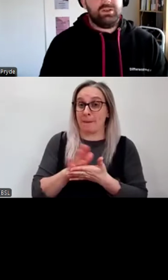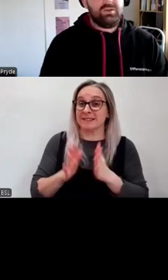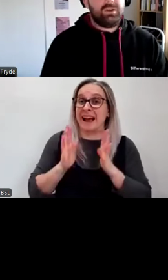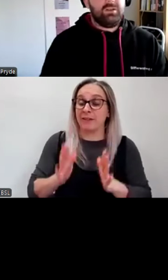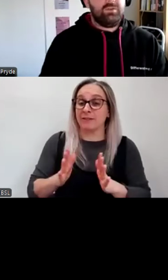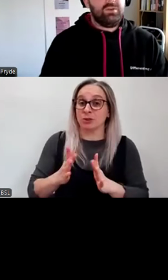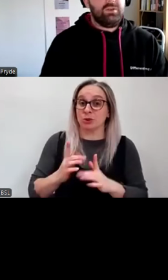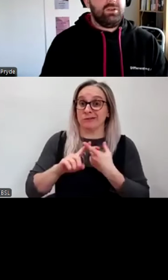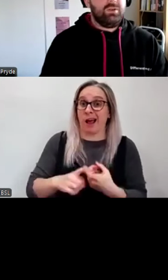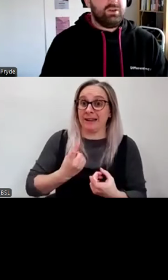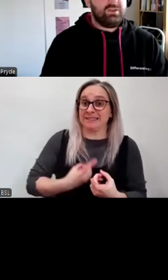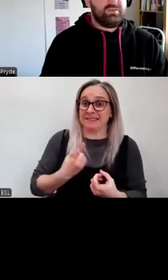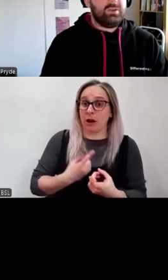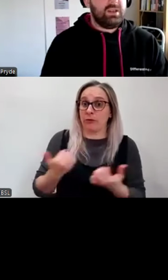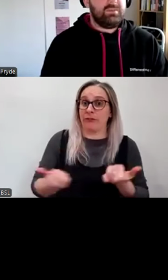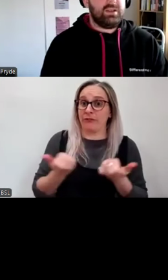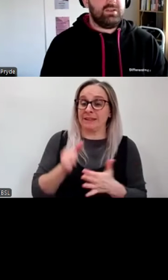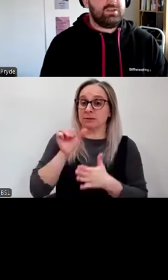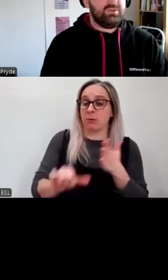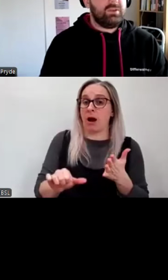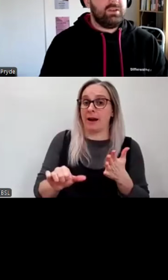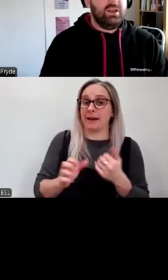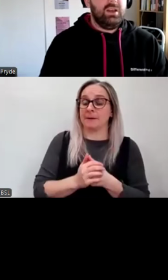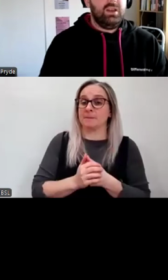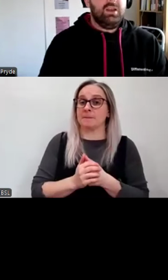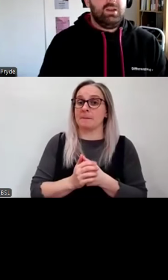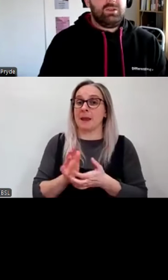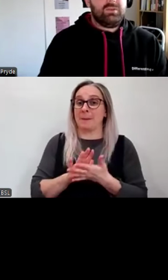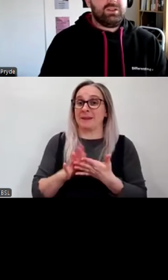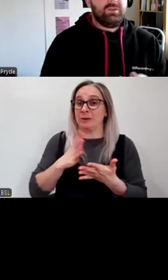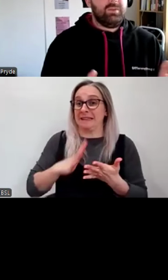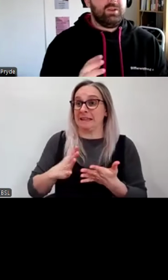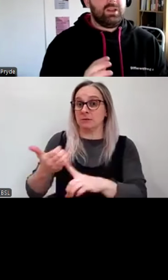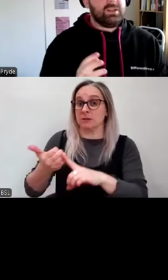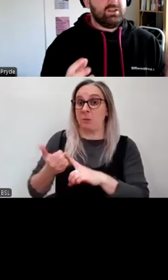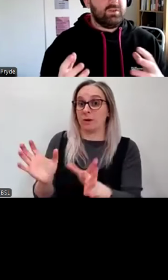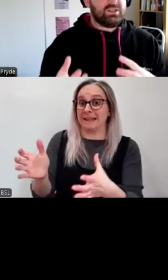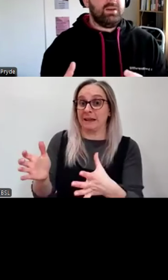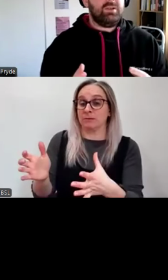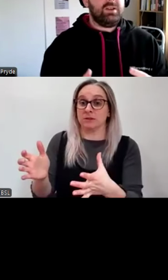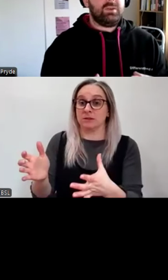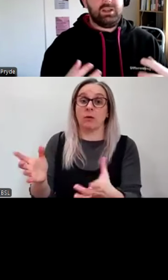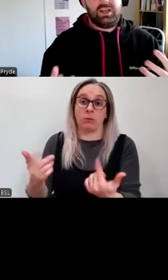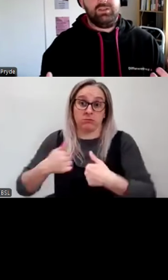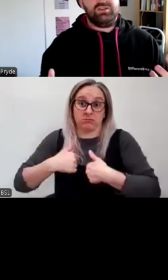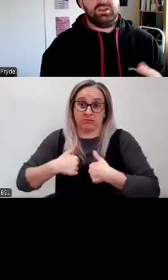where people phone your support teams in order to book. Which obviously for people like myself as a stammer is quite a challenge